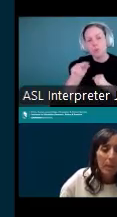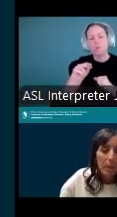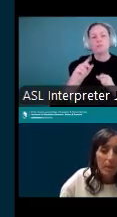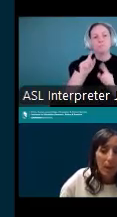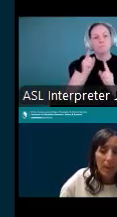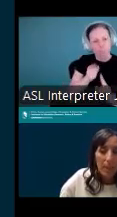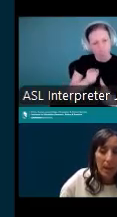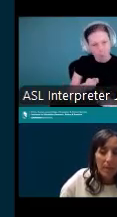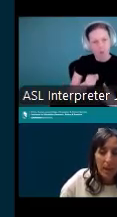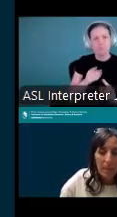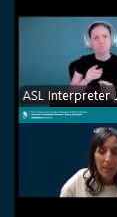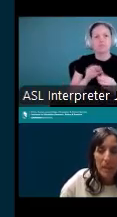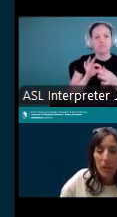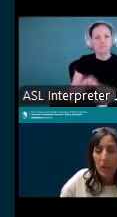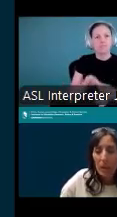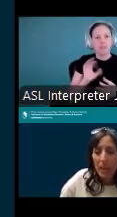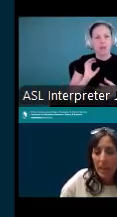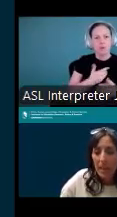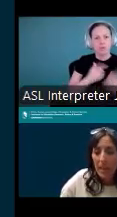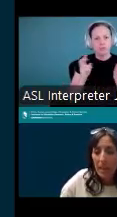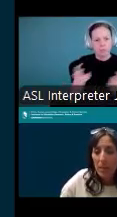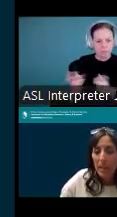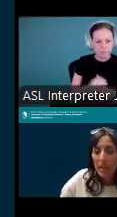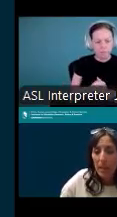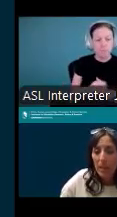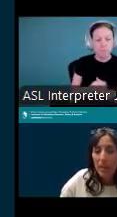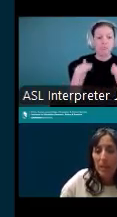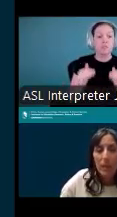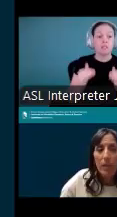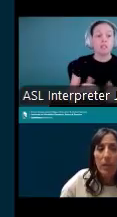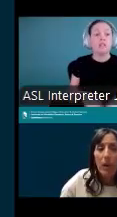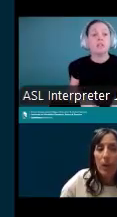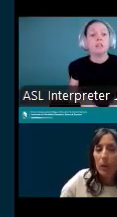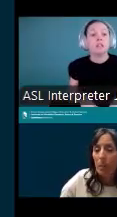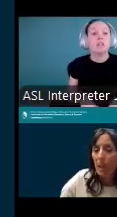do talk about families or clients that we serve, so make